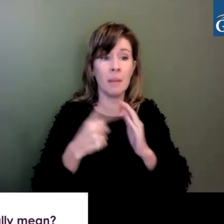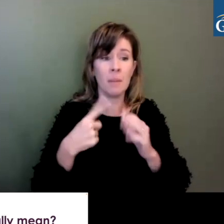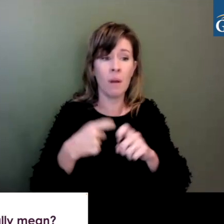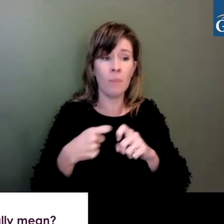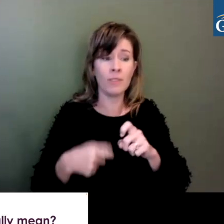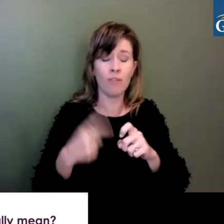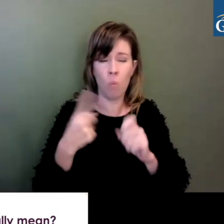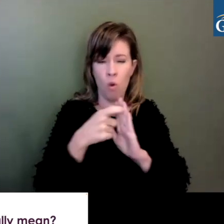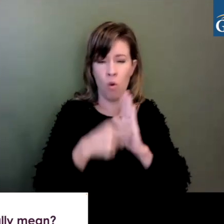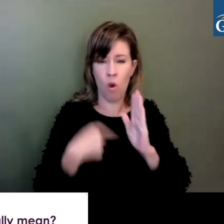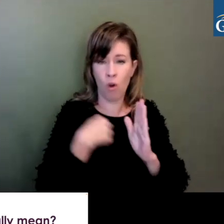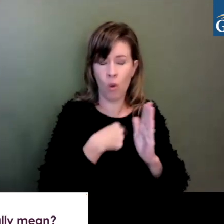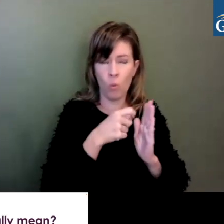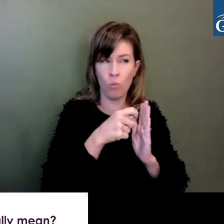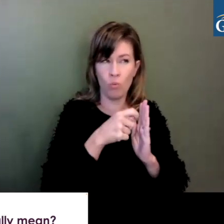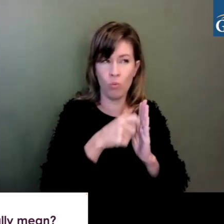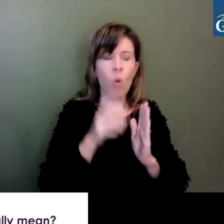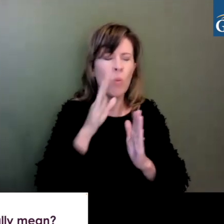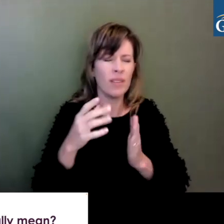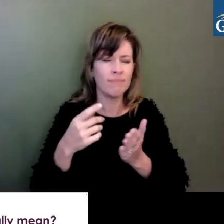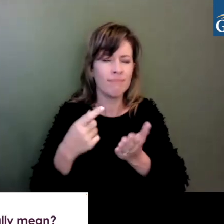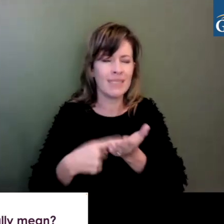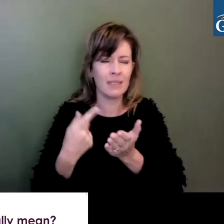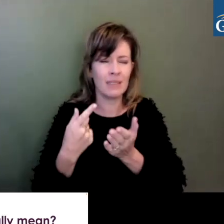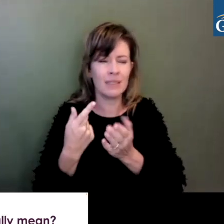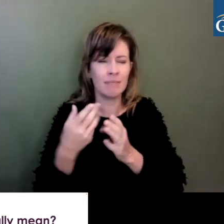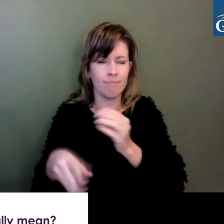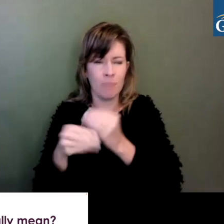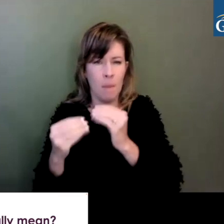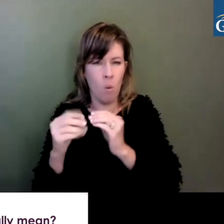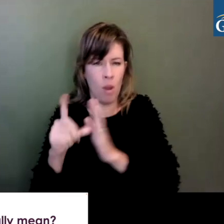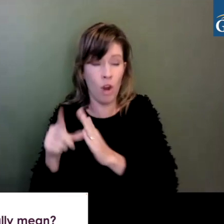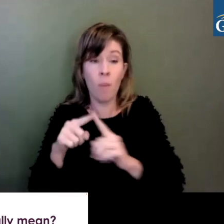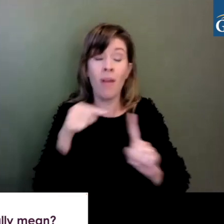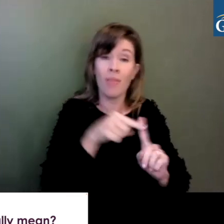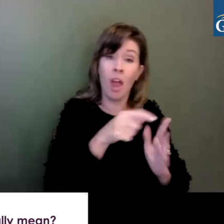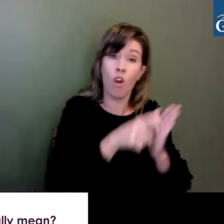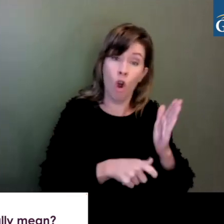I'll talk about a little bit later, which was in somewhat